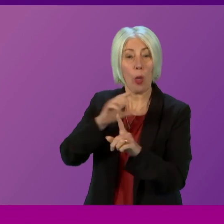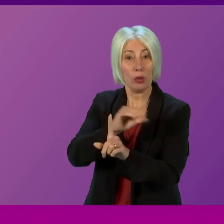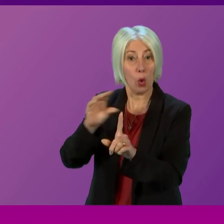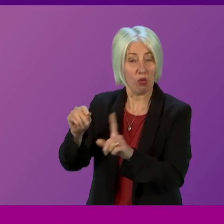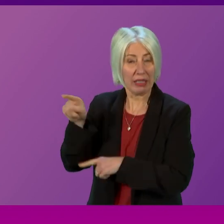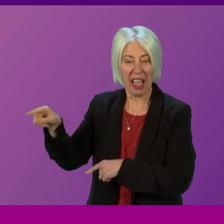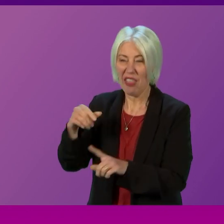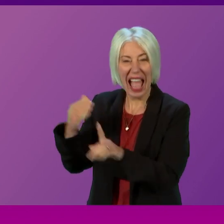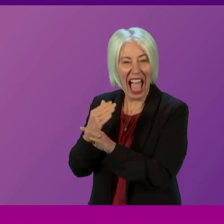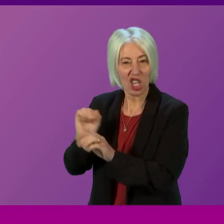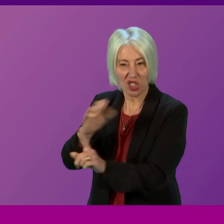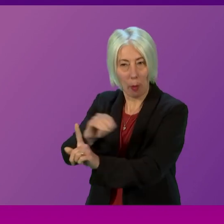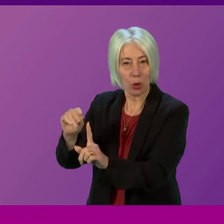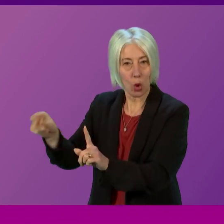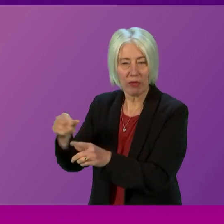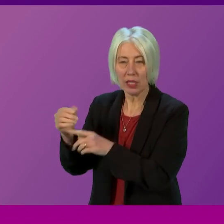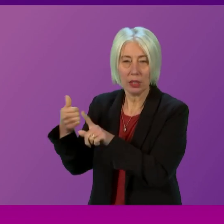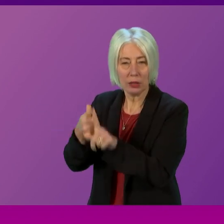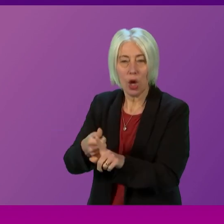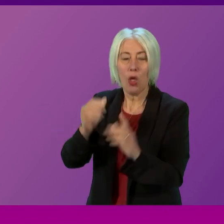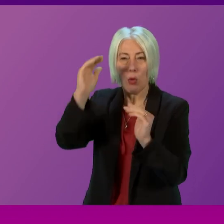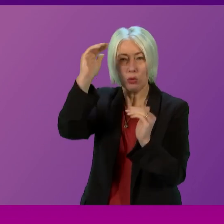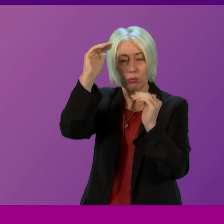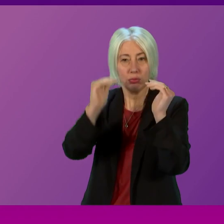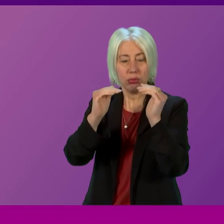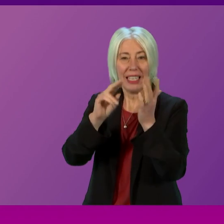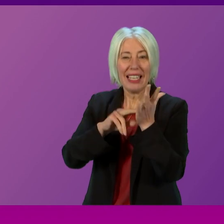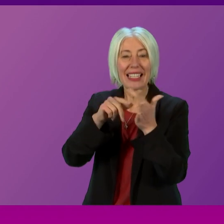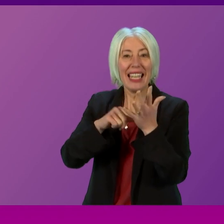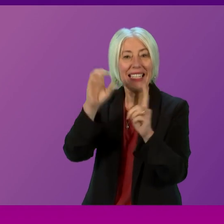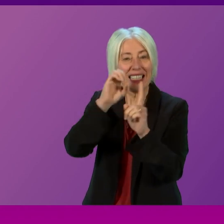actions pose a direct threat to our drive towards net zero and our combating the twin crises of